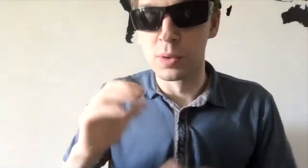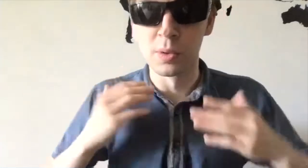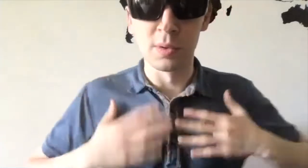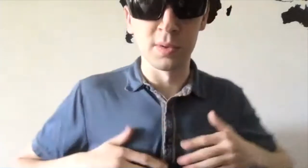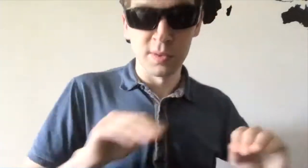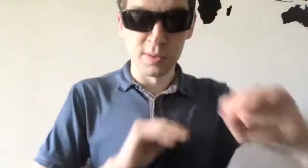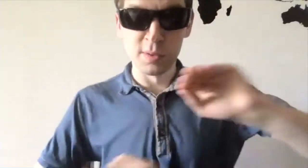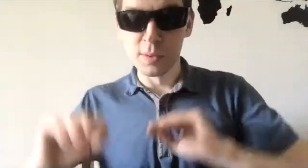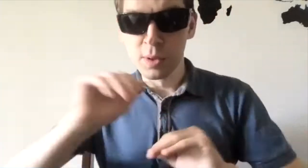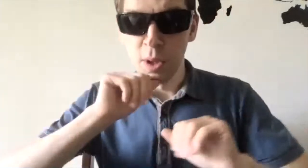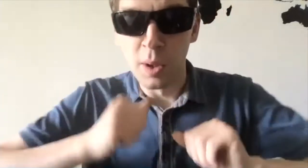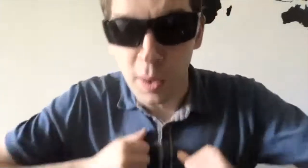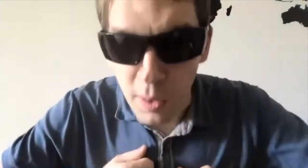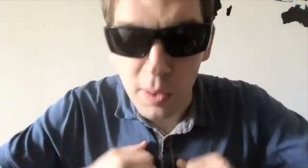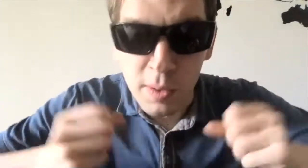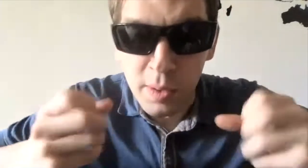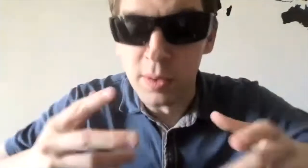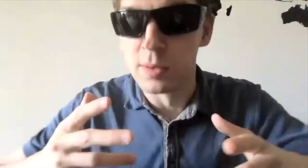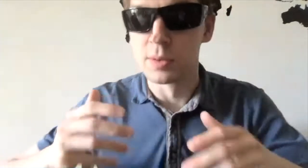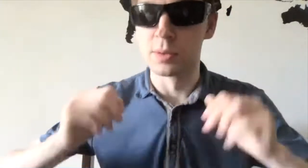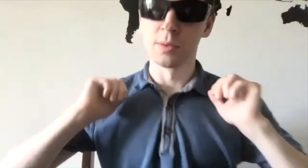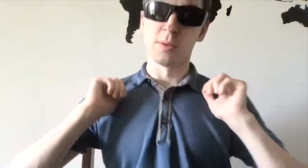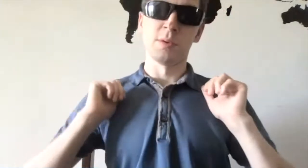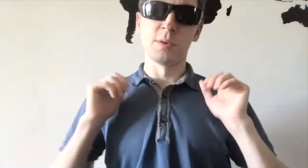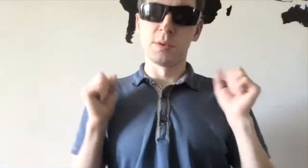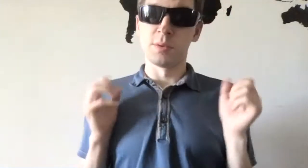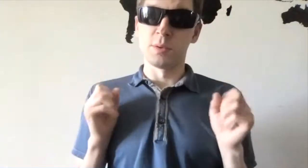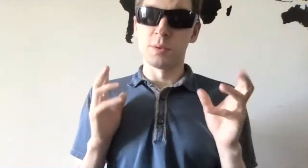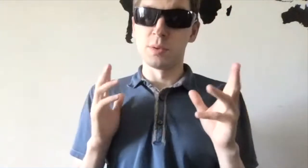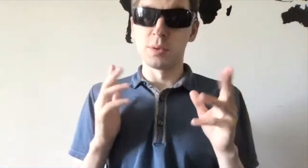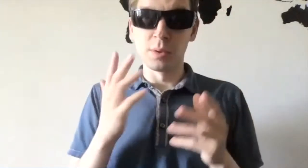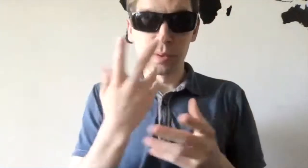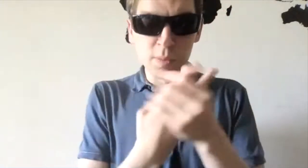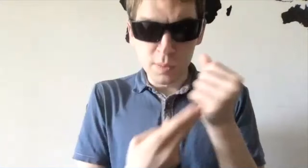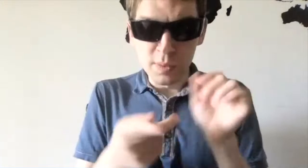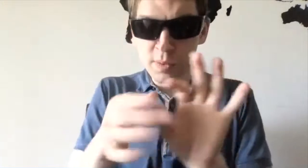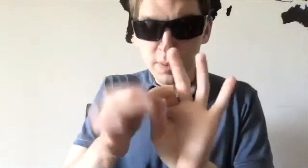It really comes down to ergonomics. You don't want to be slouched over. That's going to be harder to